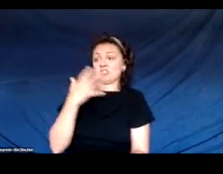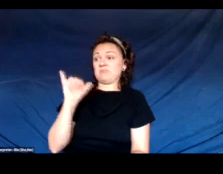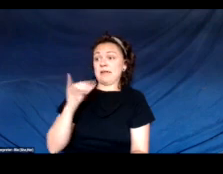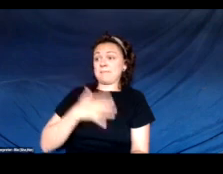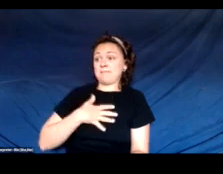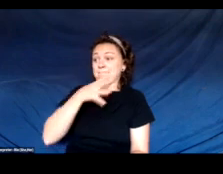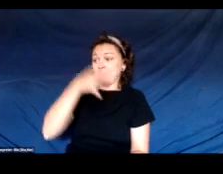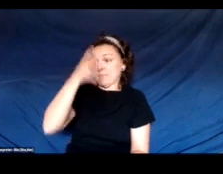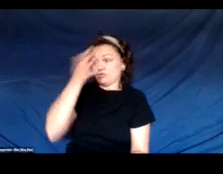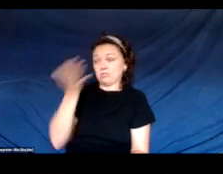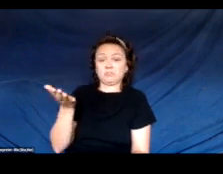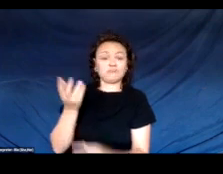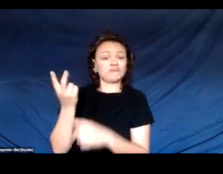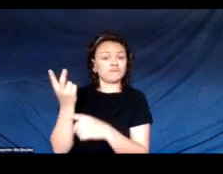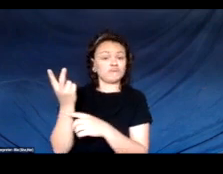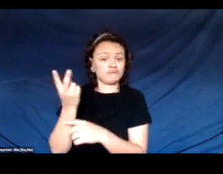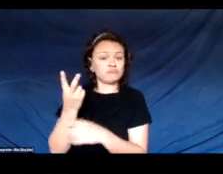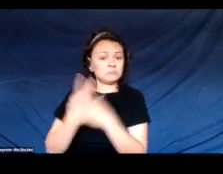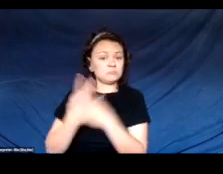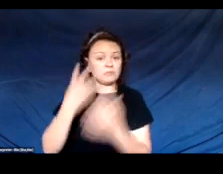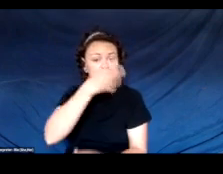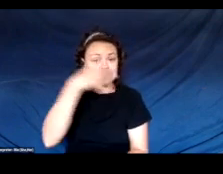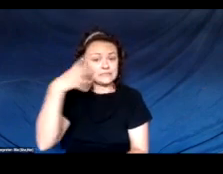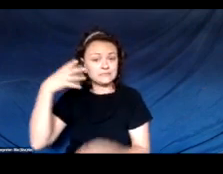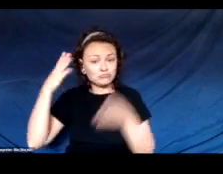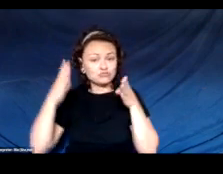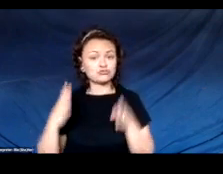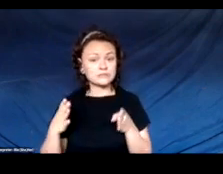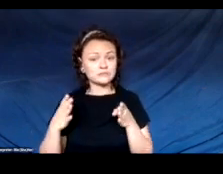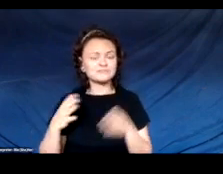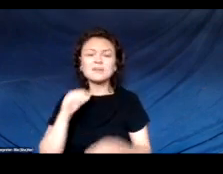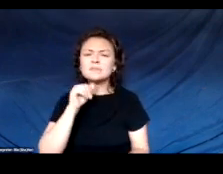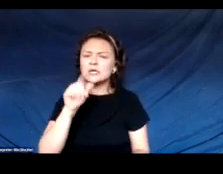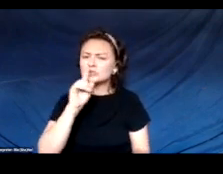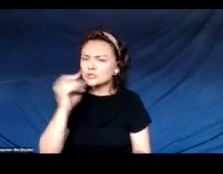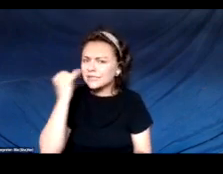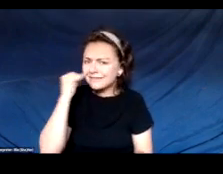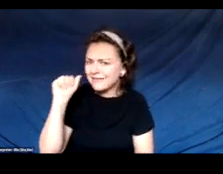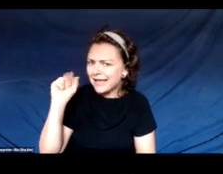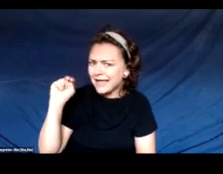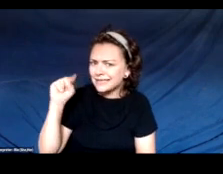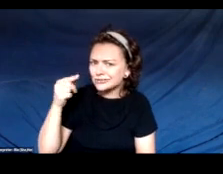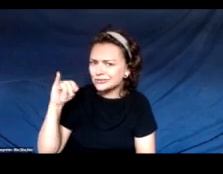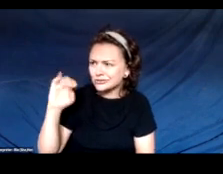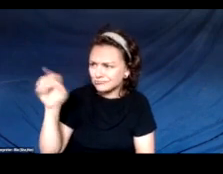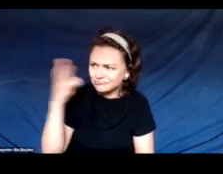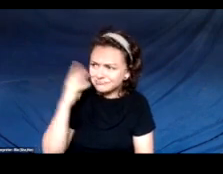So sometimes I don't know if Angie gets this too. The people tend to talk to me very,